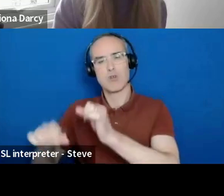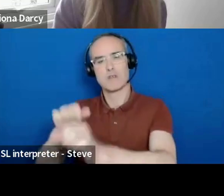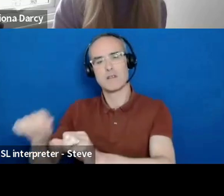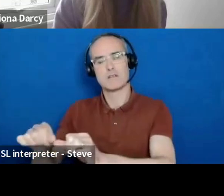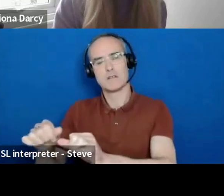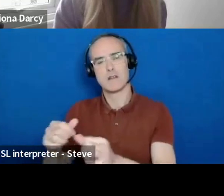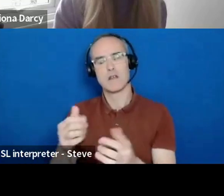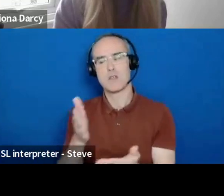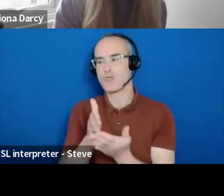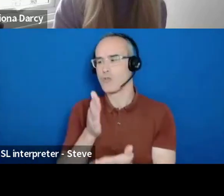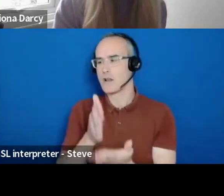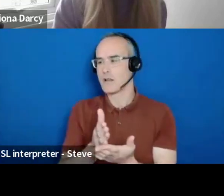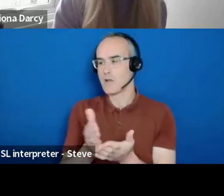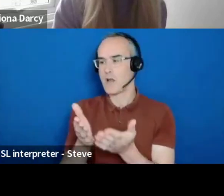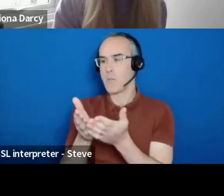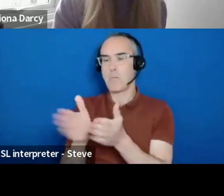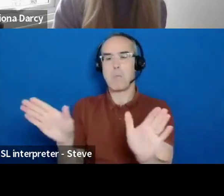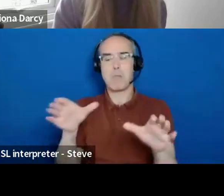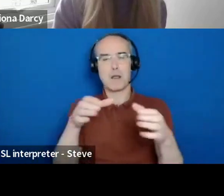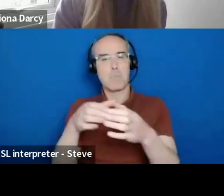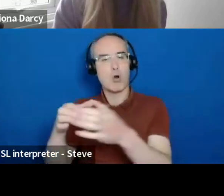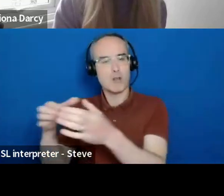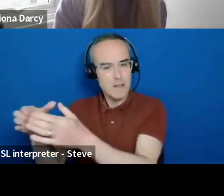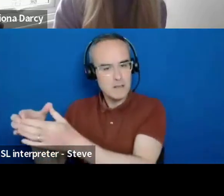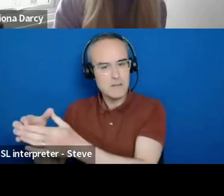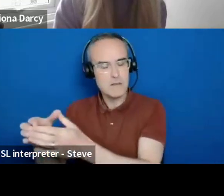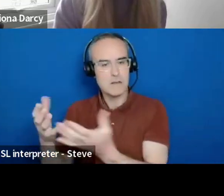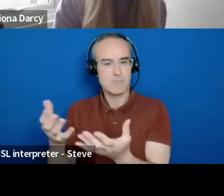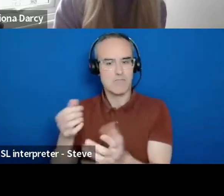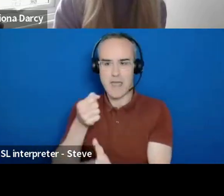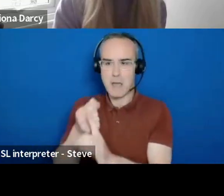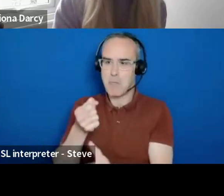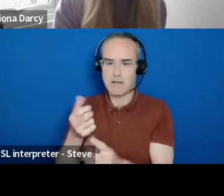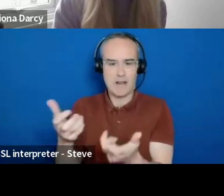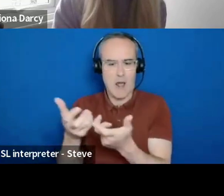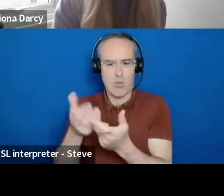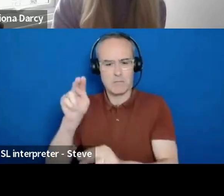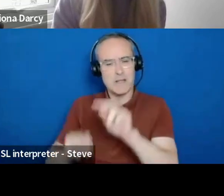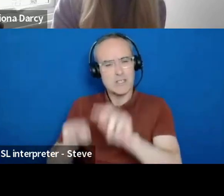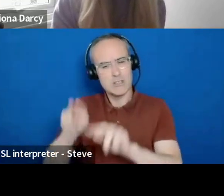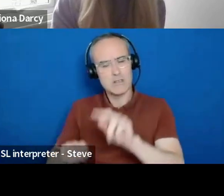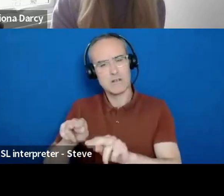of these public bodies and the boards are measured. I don't know if you can comment on that,